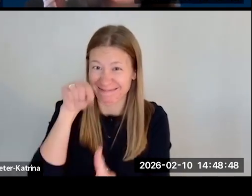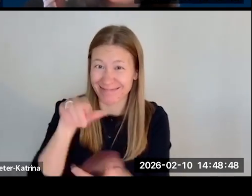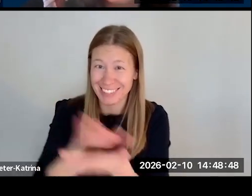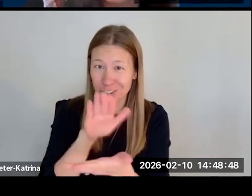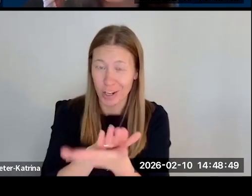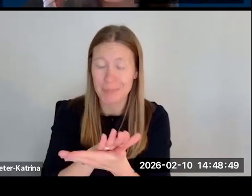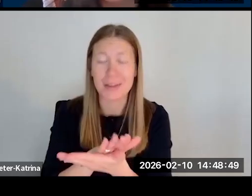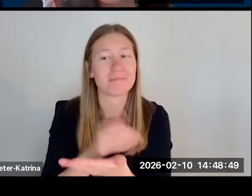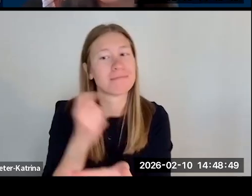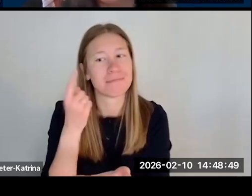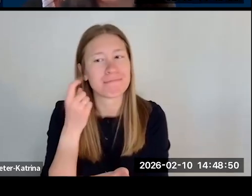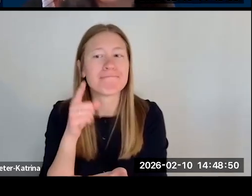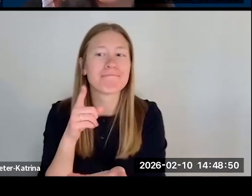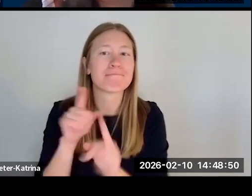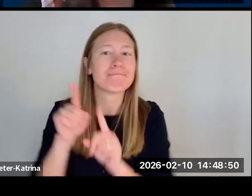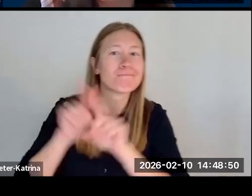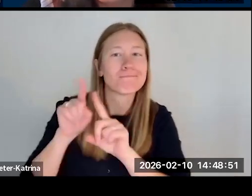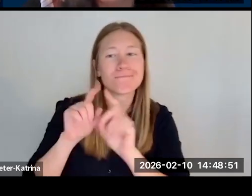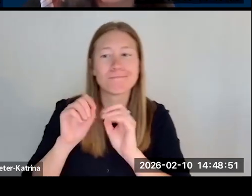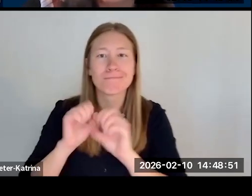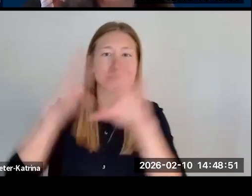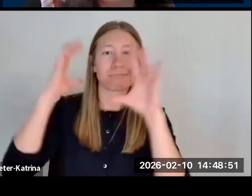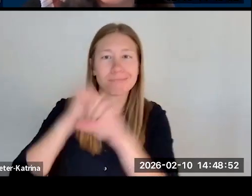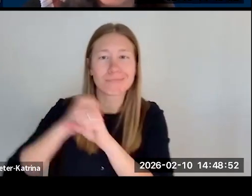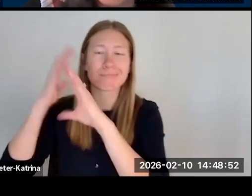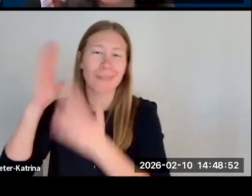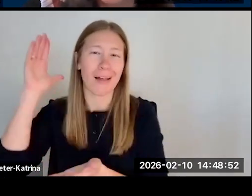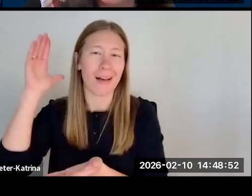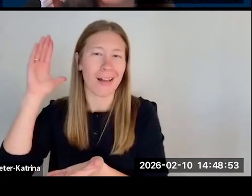but these ones seem to be more decorative, less informative.